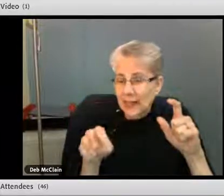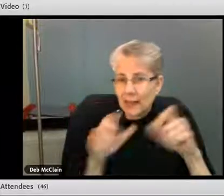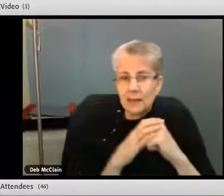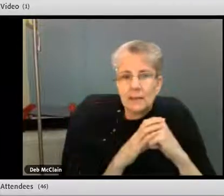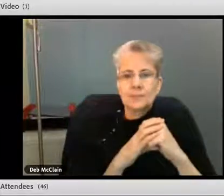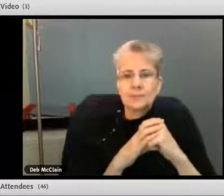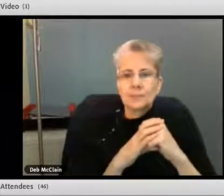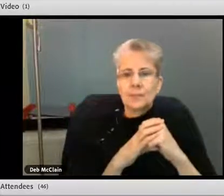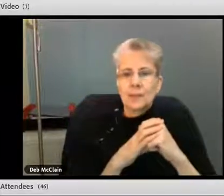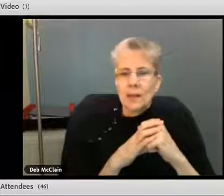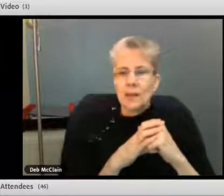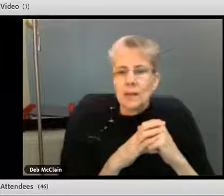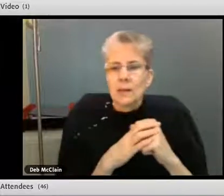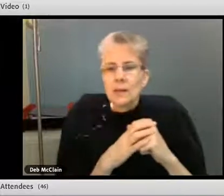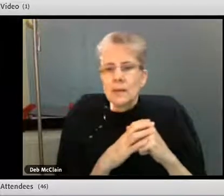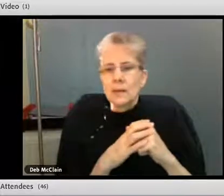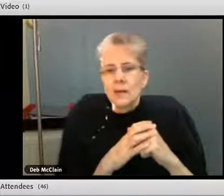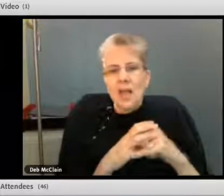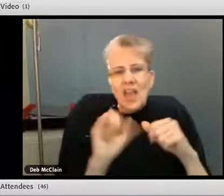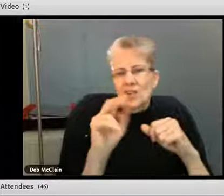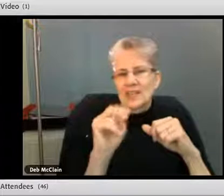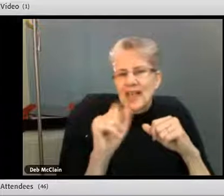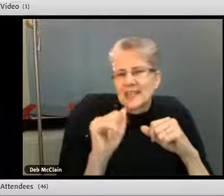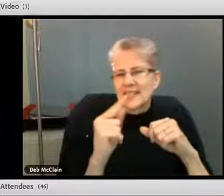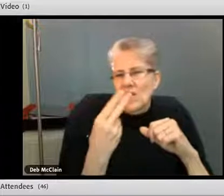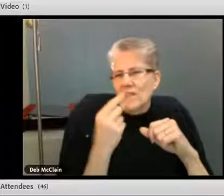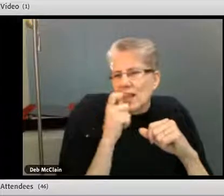They don't have the little font. Let me go back here and see if I actually have a serif.